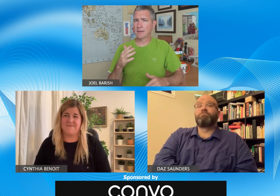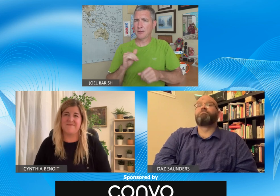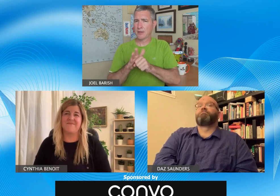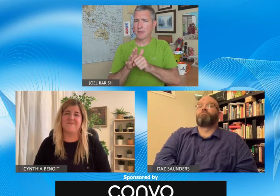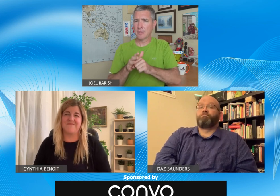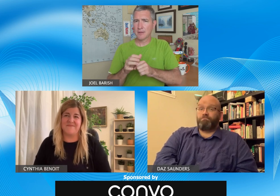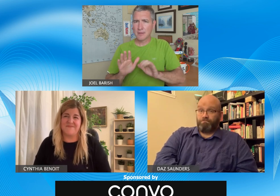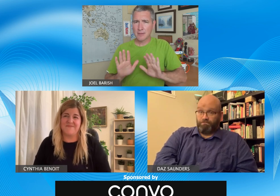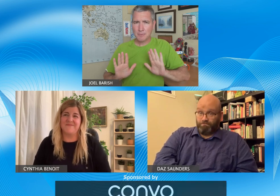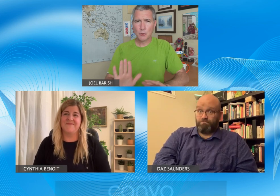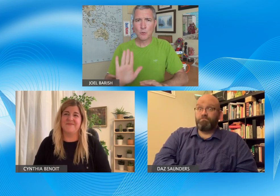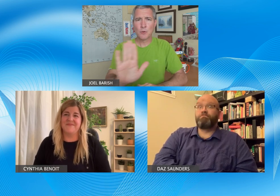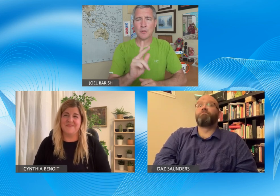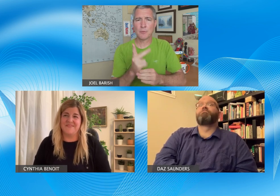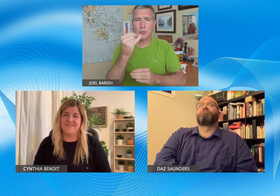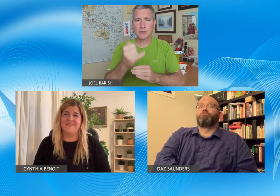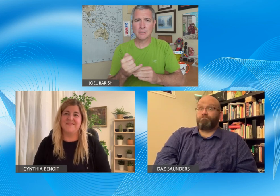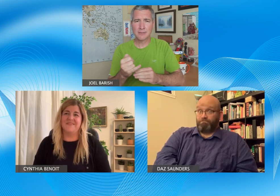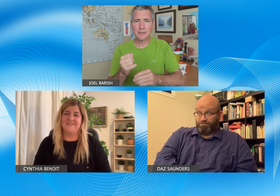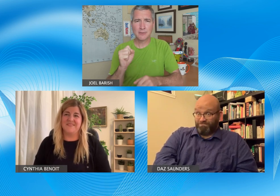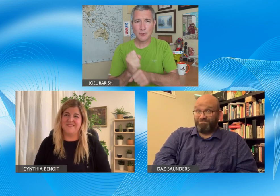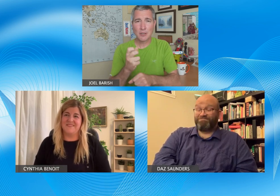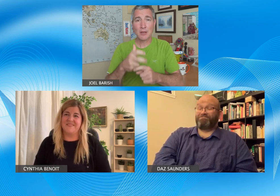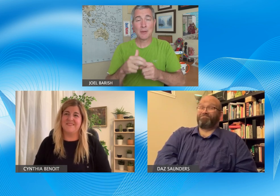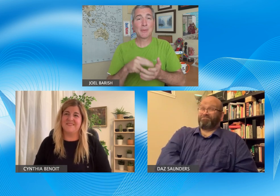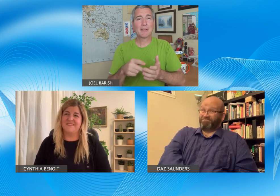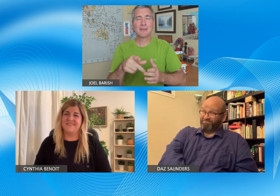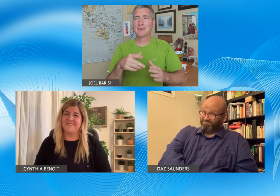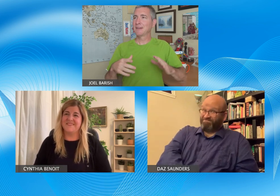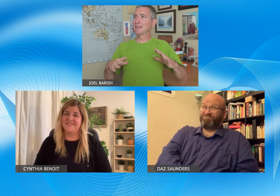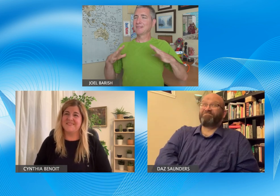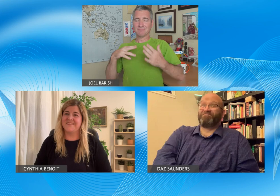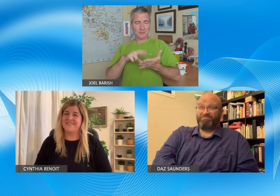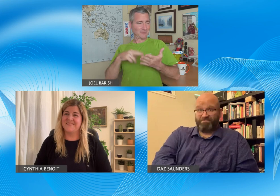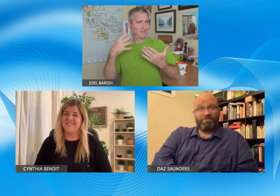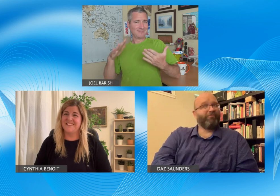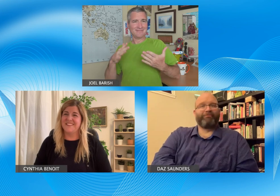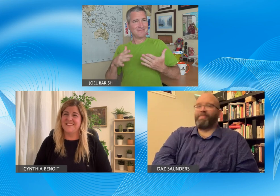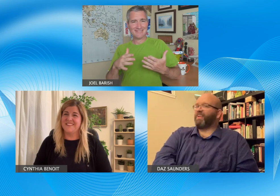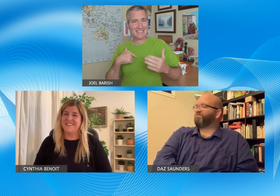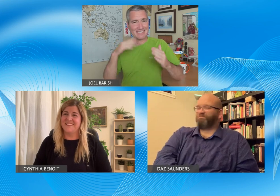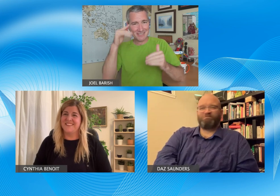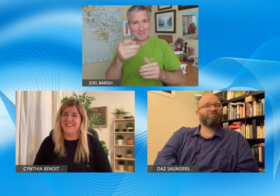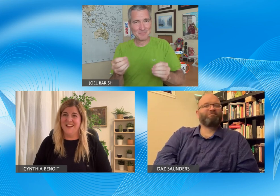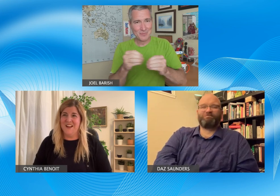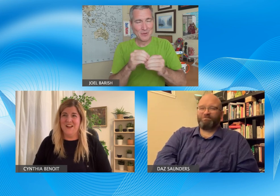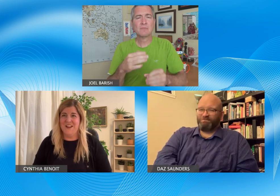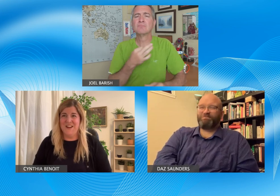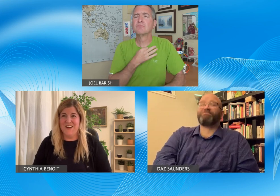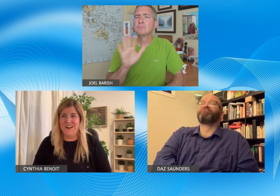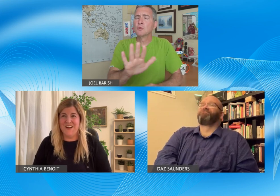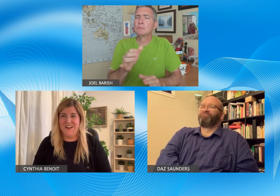I’m glad the pandemic really pushed your projects to materialize. You better not stop working upon completion, I expect to see more in the future!